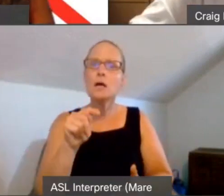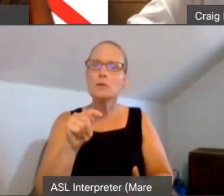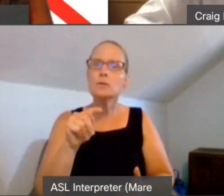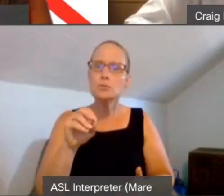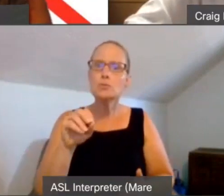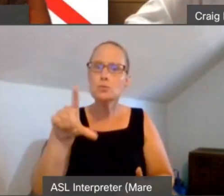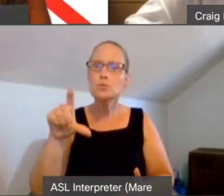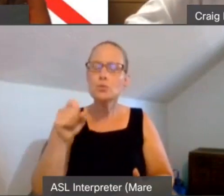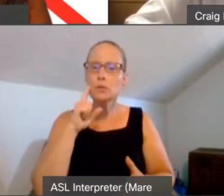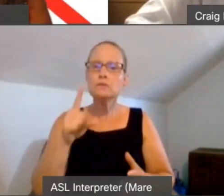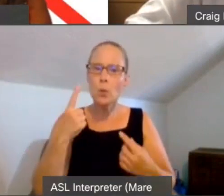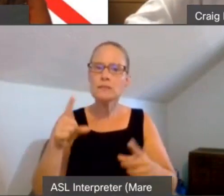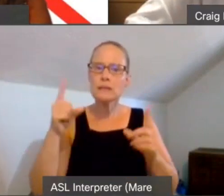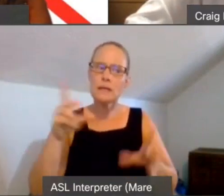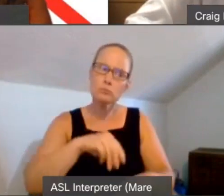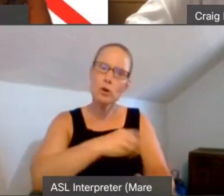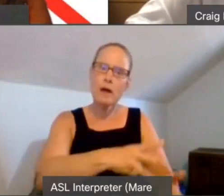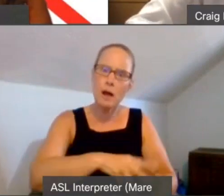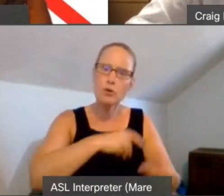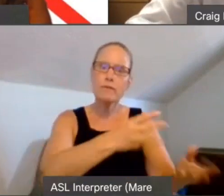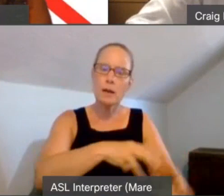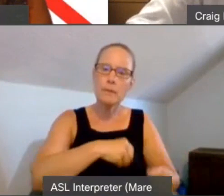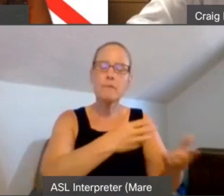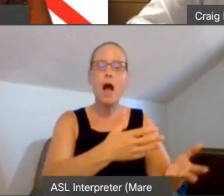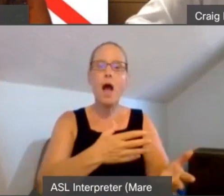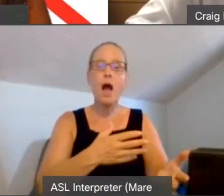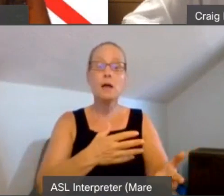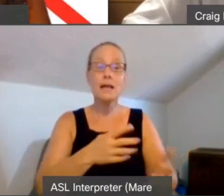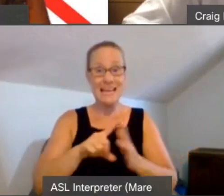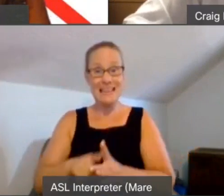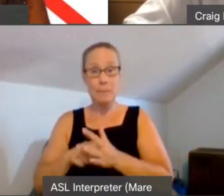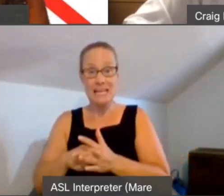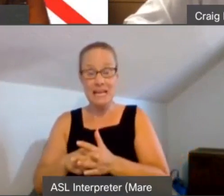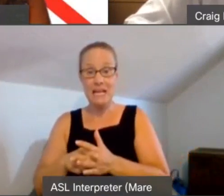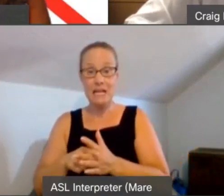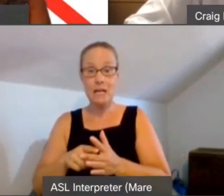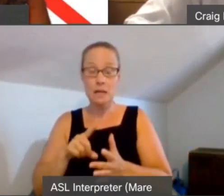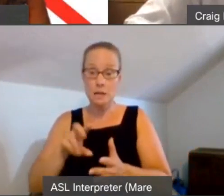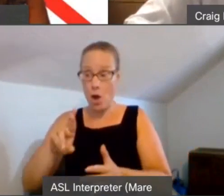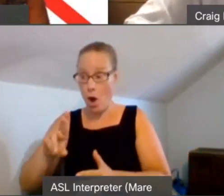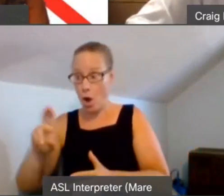In the beginning until they get to their therapeutic dose no matter what medication assistance treatment